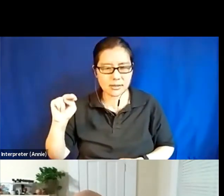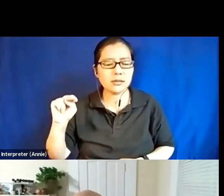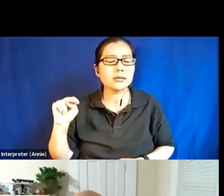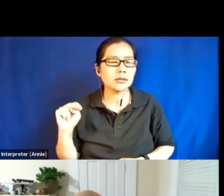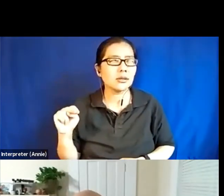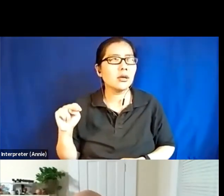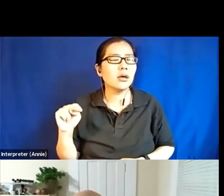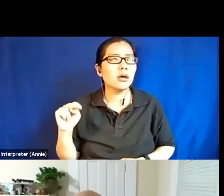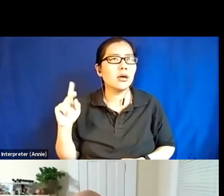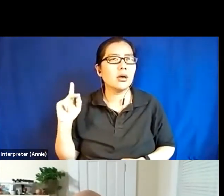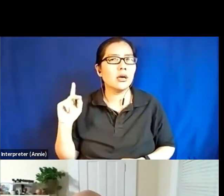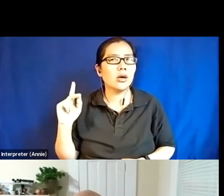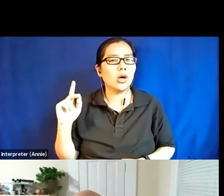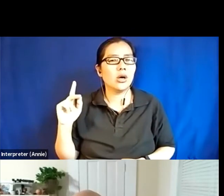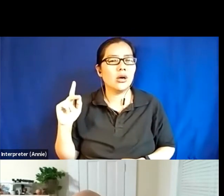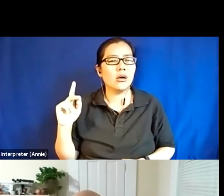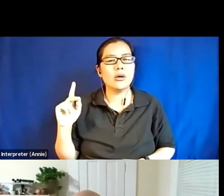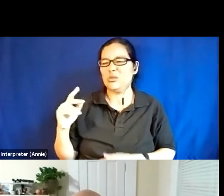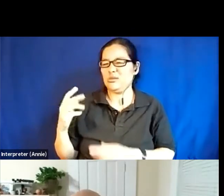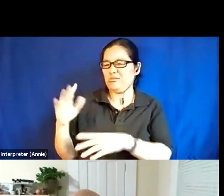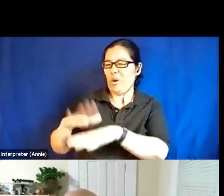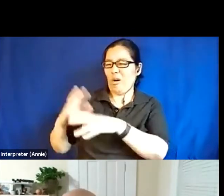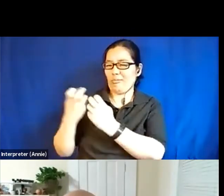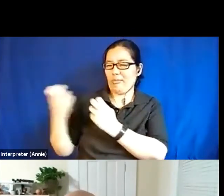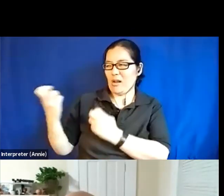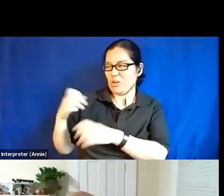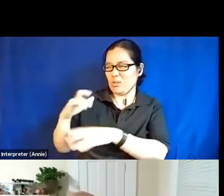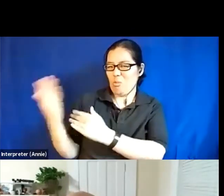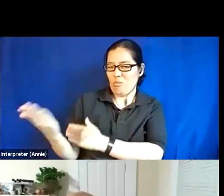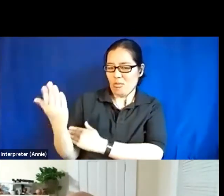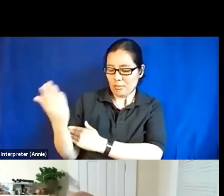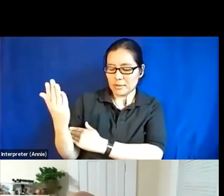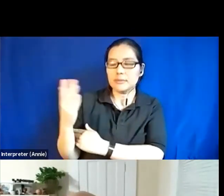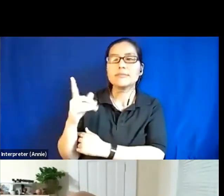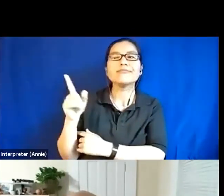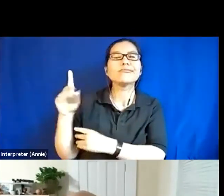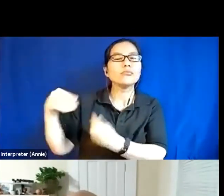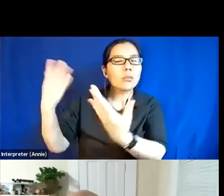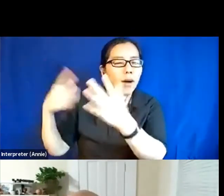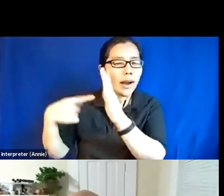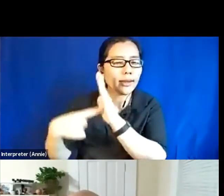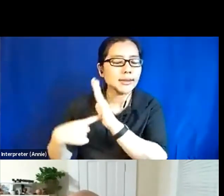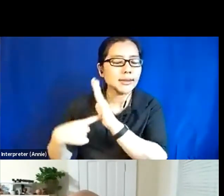who was one of our earlier speakers spoke, gave some examples of his accessible